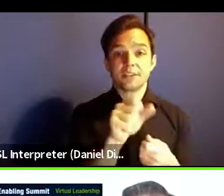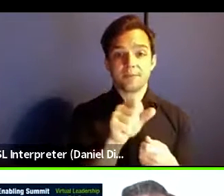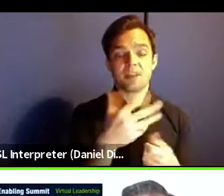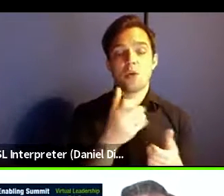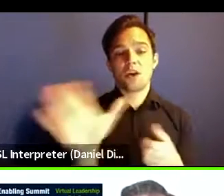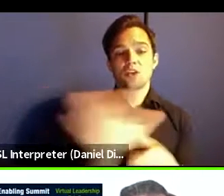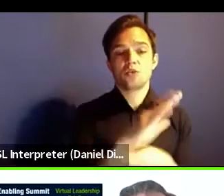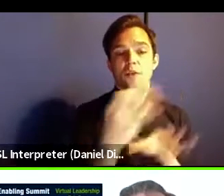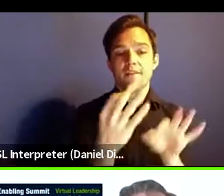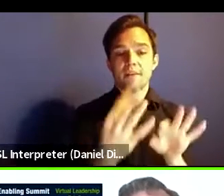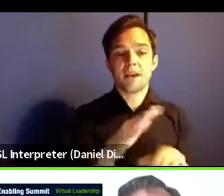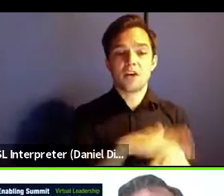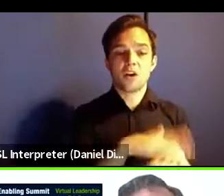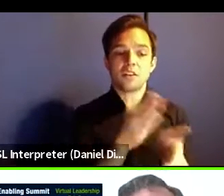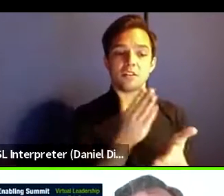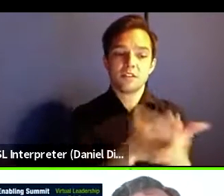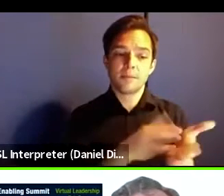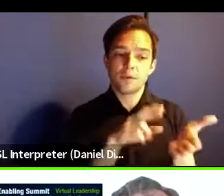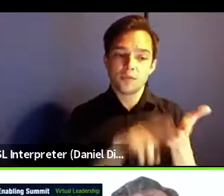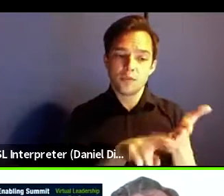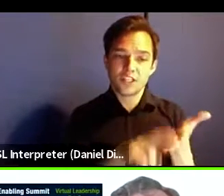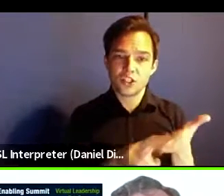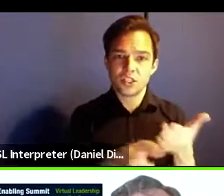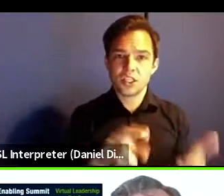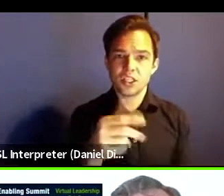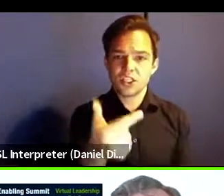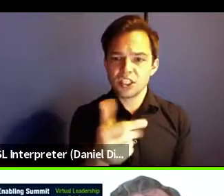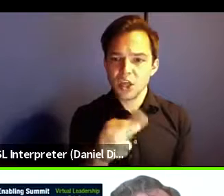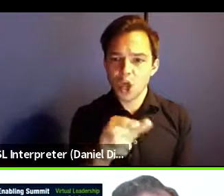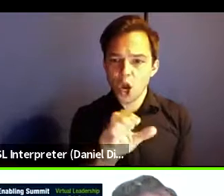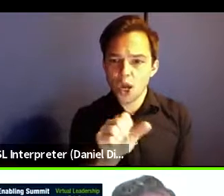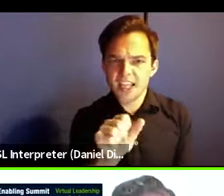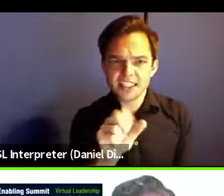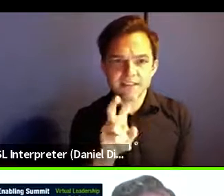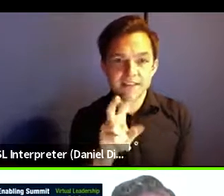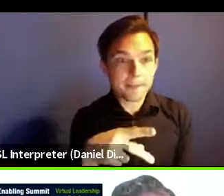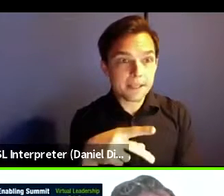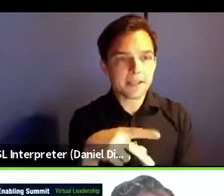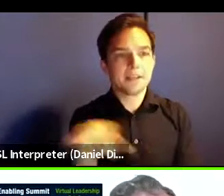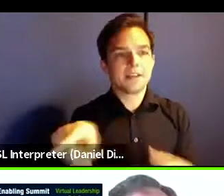on some research that G3ict has been involved in, and there was something that came out of this research